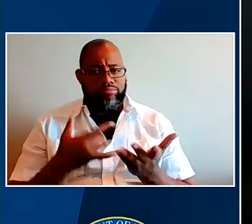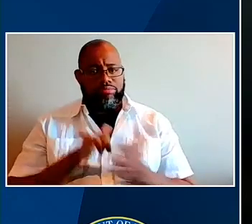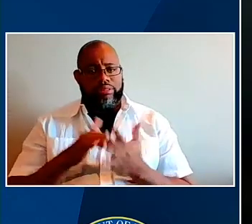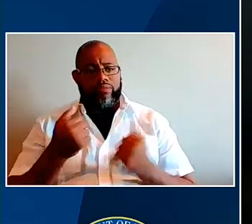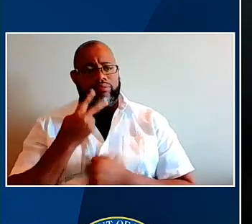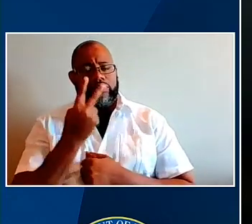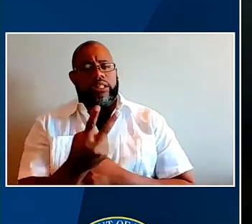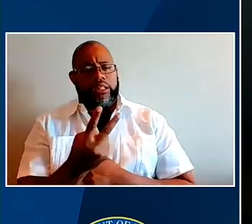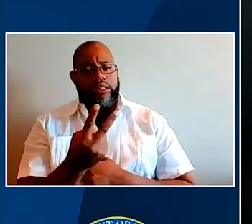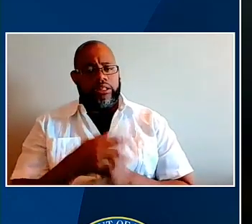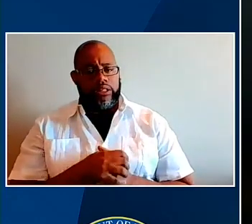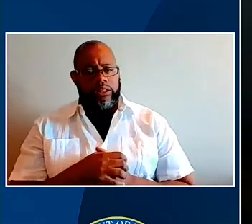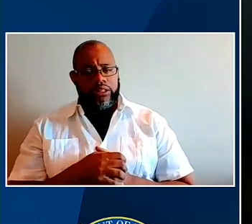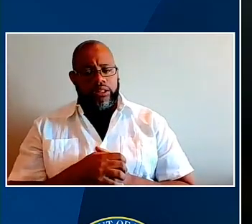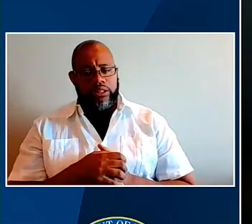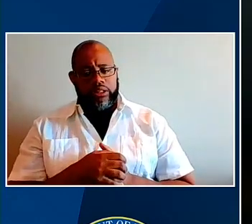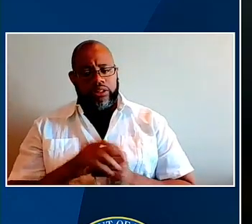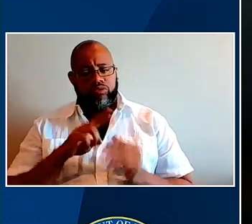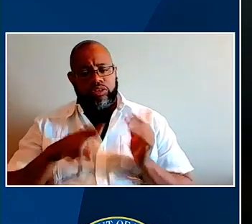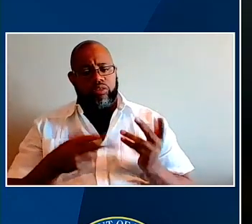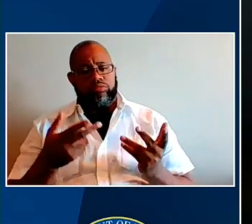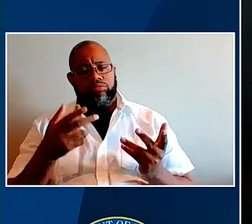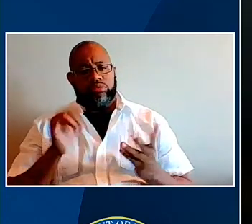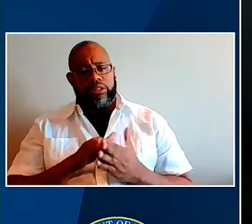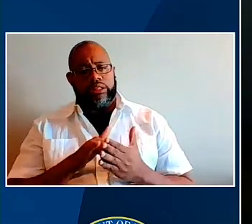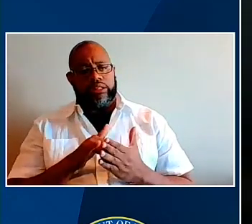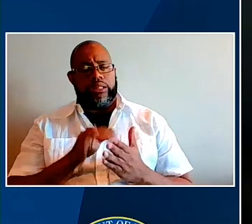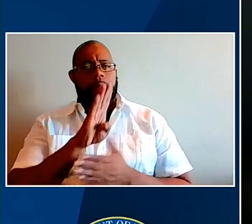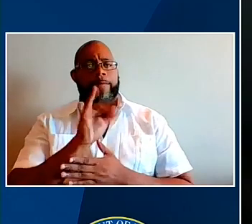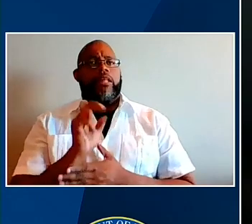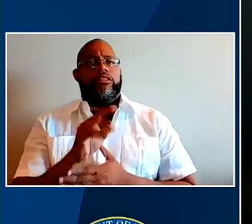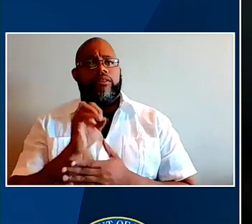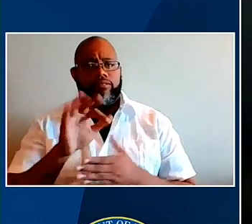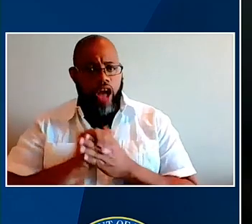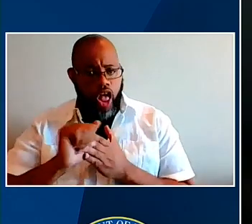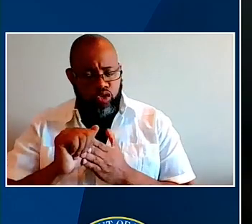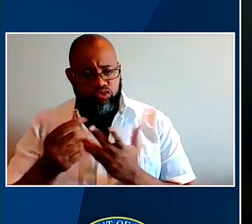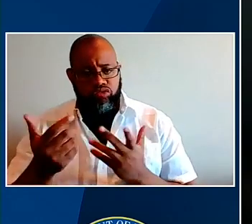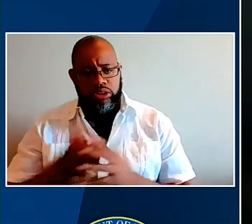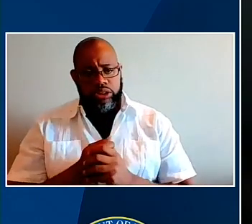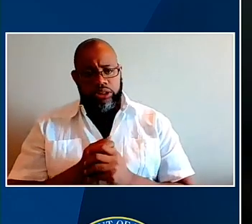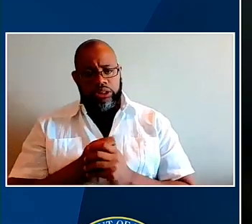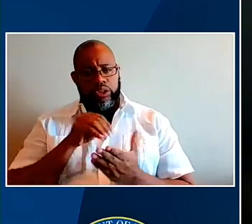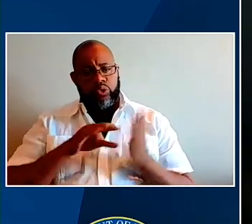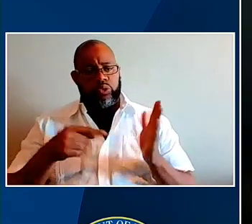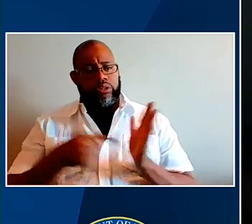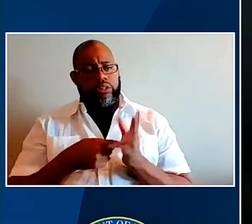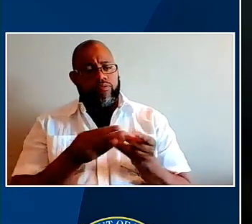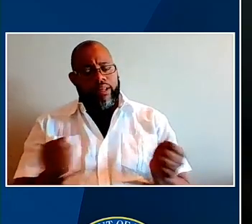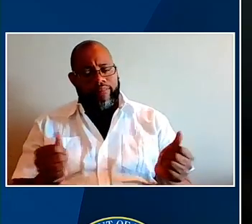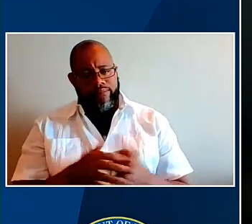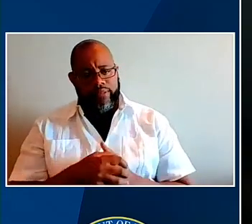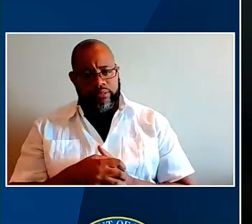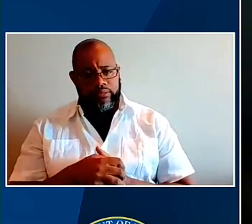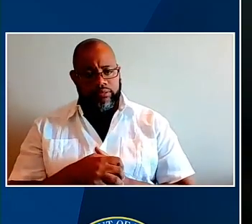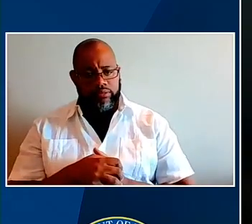you know, resulted in billions of dollars in student debt relief. But then, you know, that impacts the